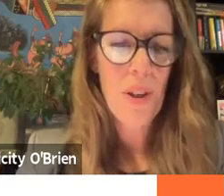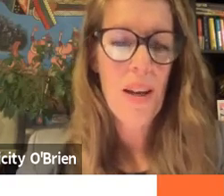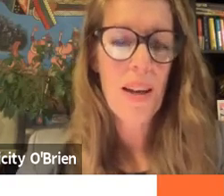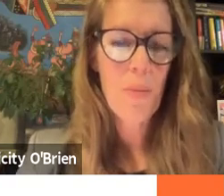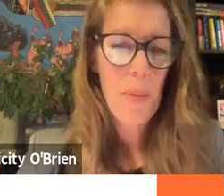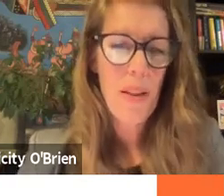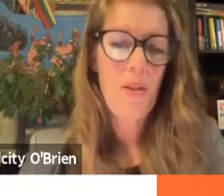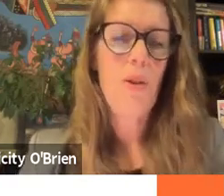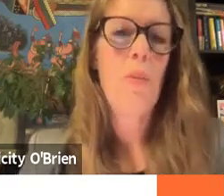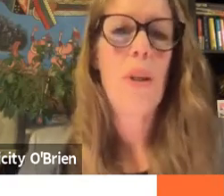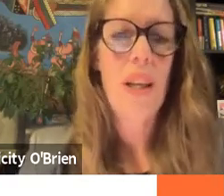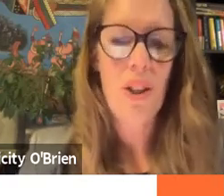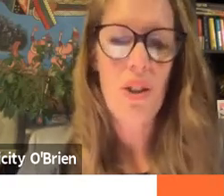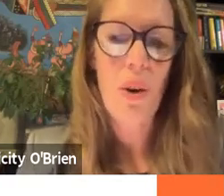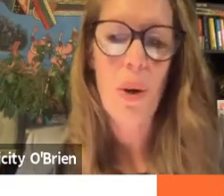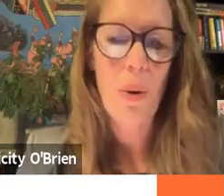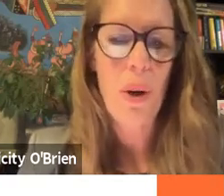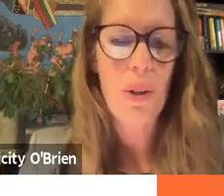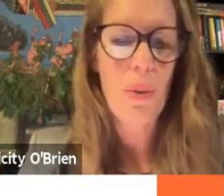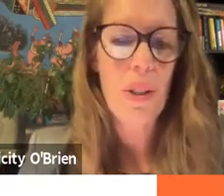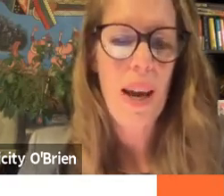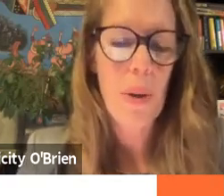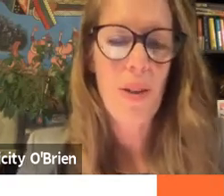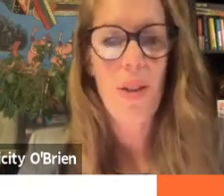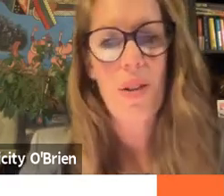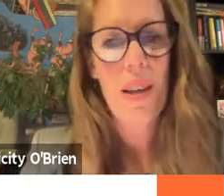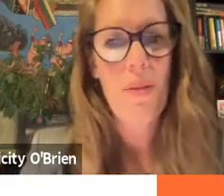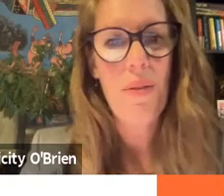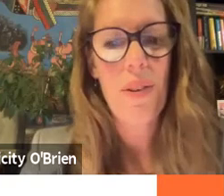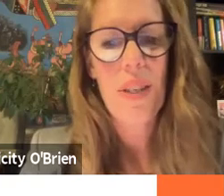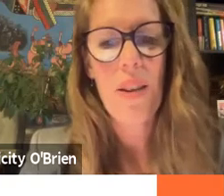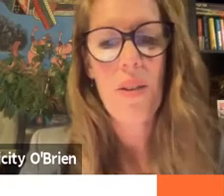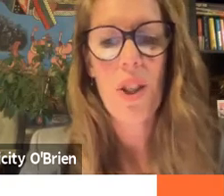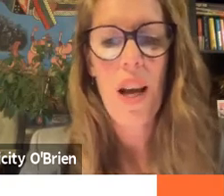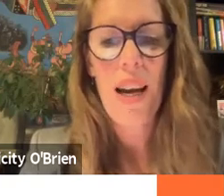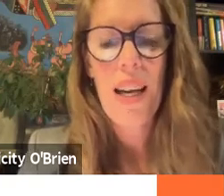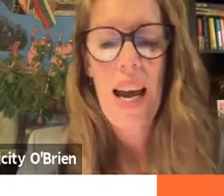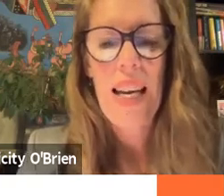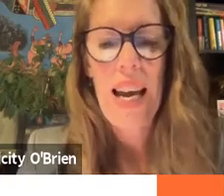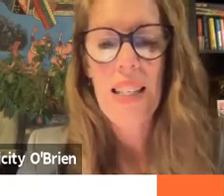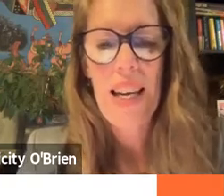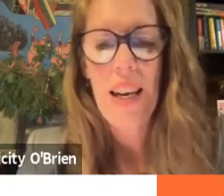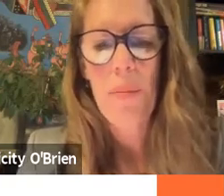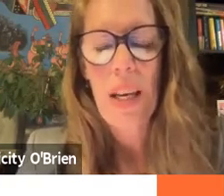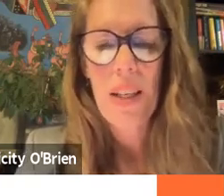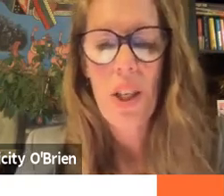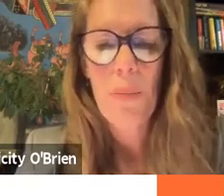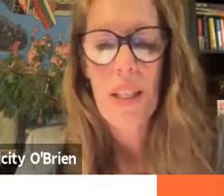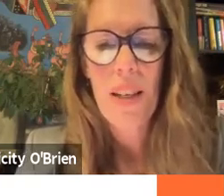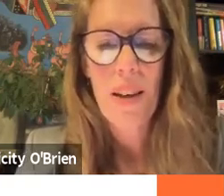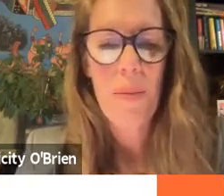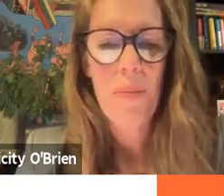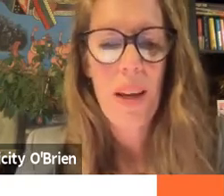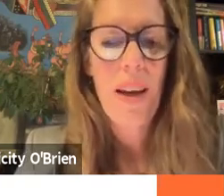So the next webinar that socialprotection.org will host will take place on Thursday, the 15 July at 08:00 a.m. GMT time